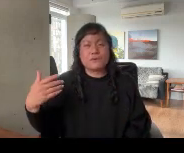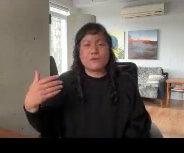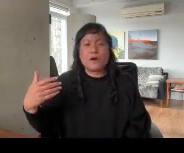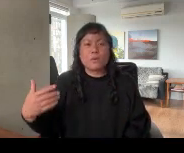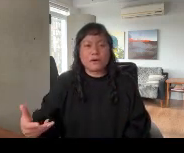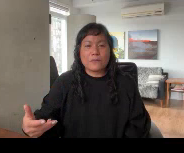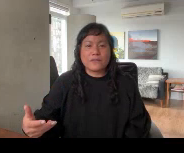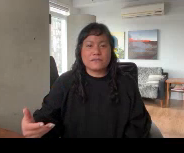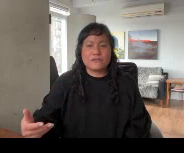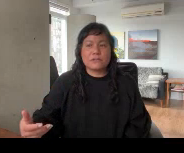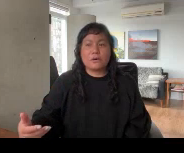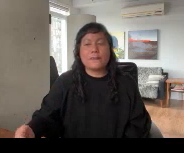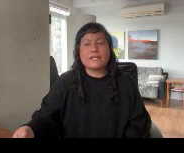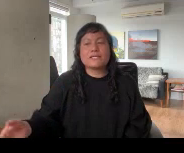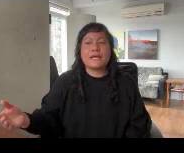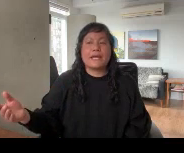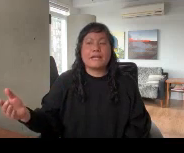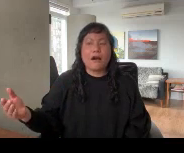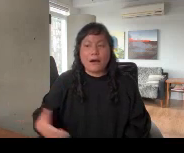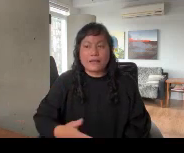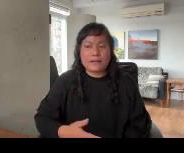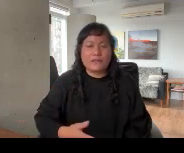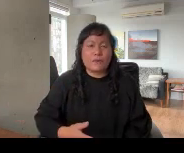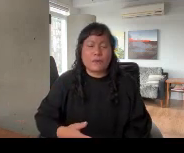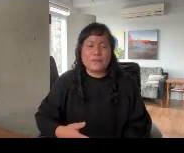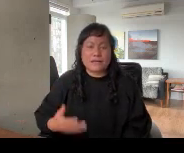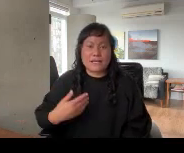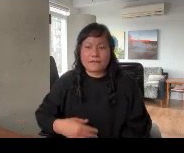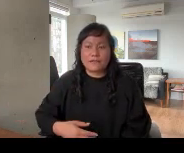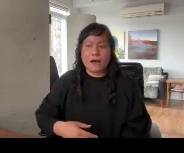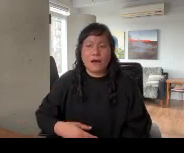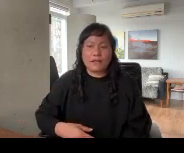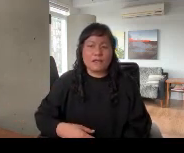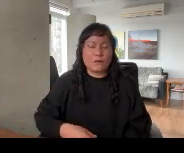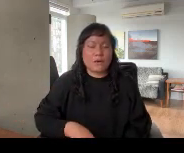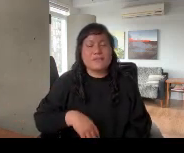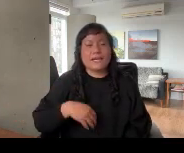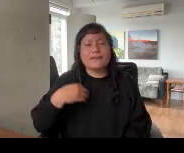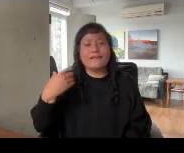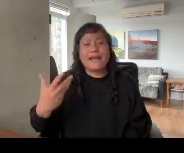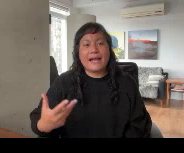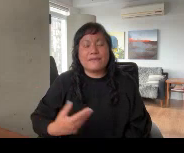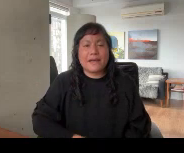to work with different departments in auditing their websites, carefully auditing their websites,